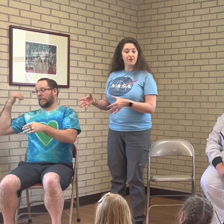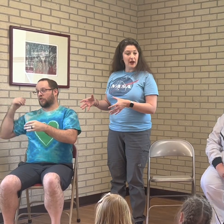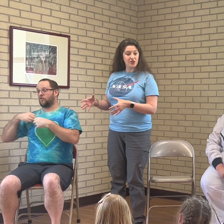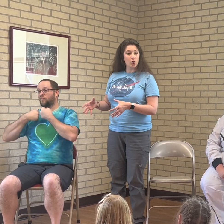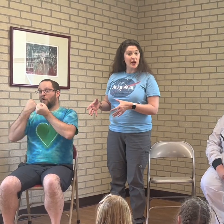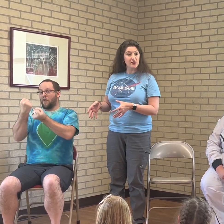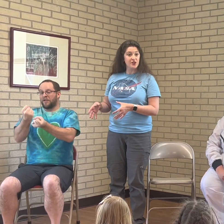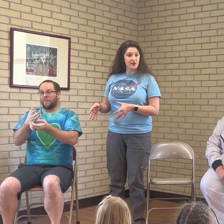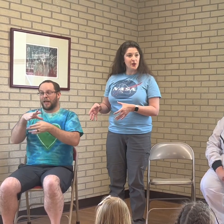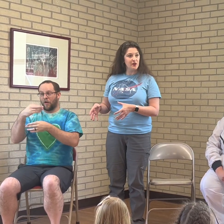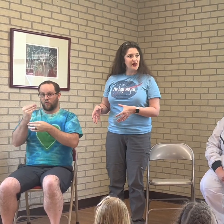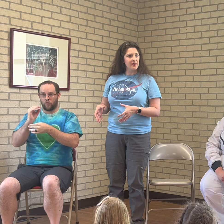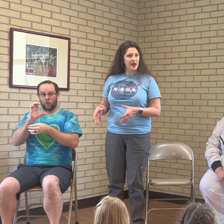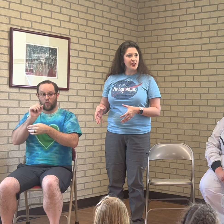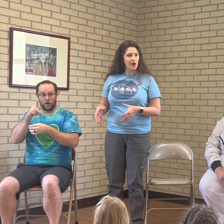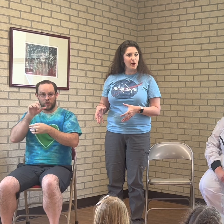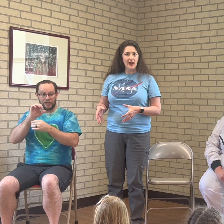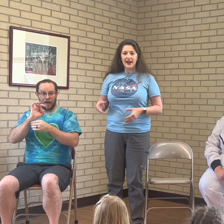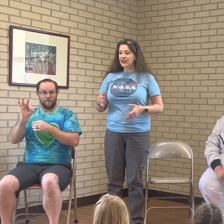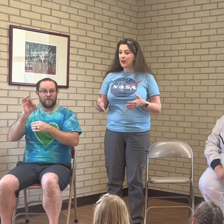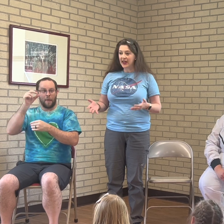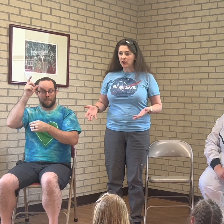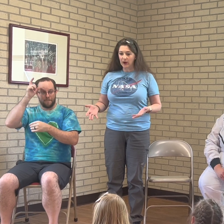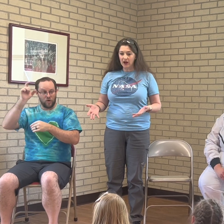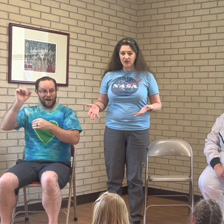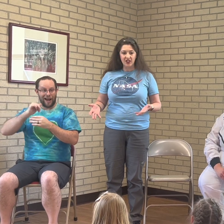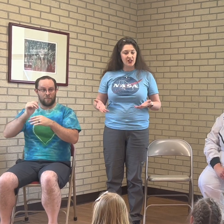of them out to Craters of the Moon here in Idaho, and had them hike around to get them